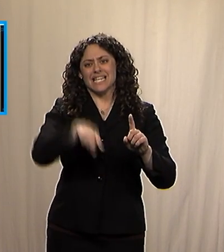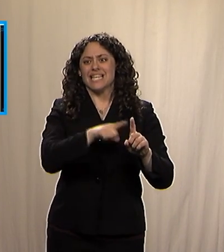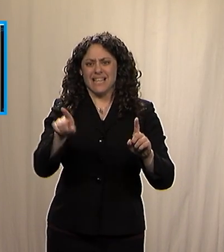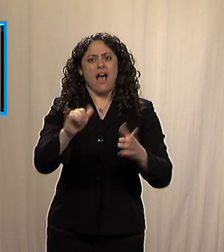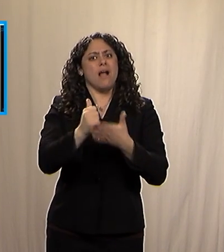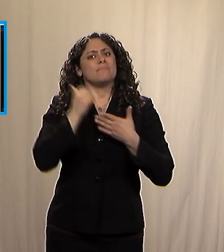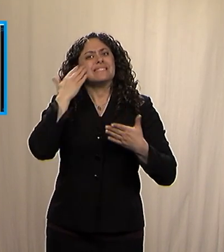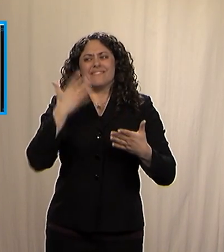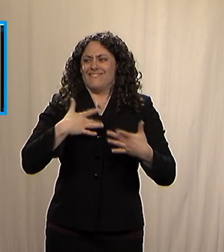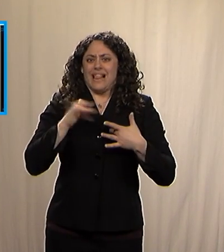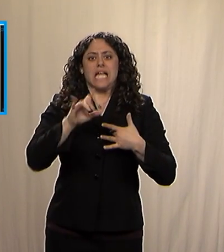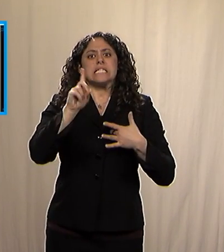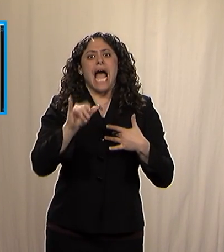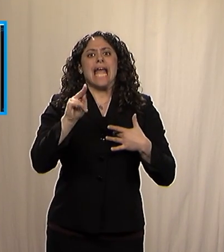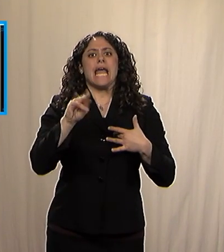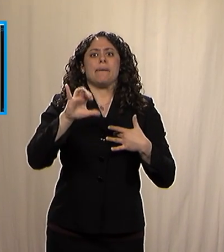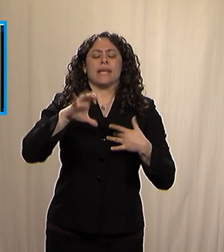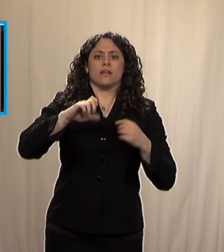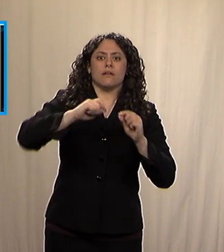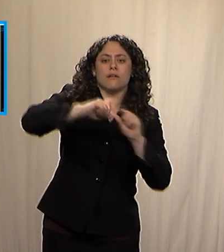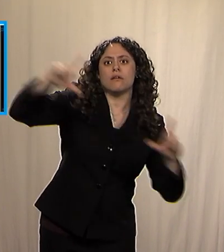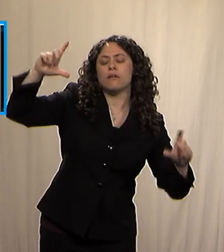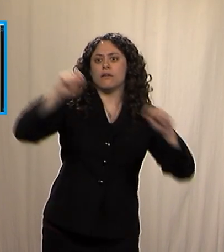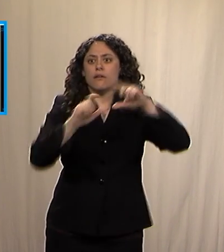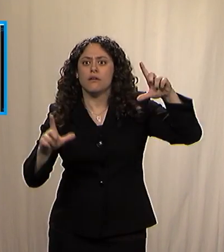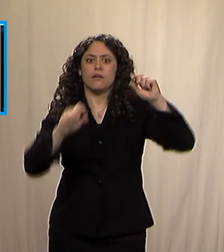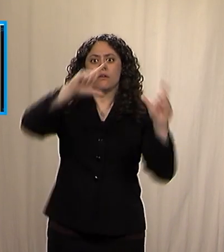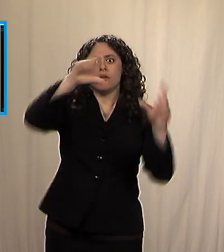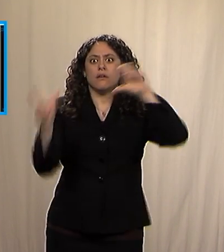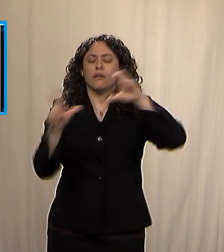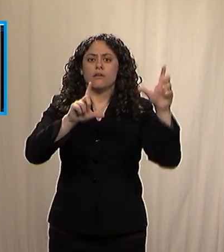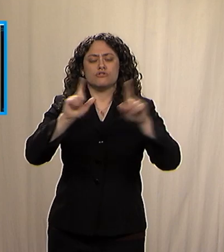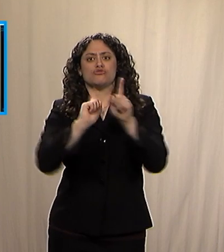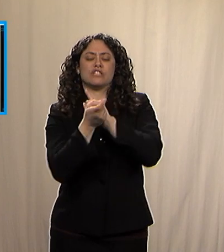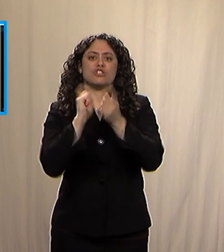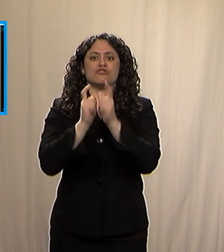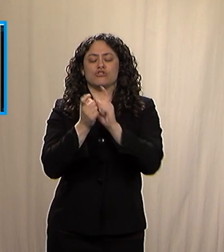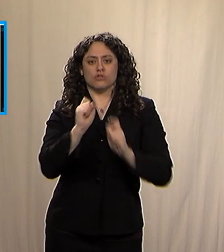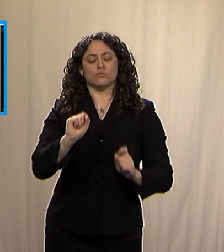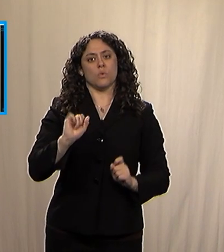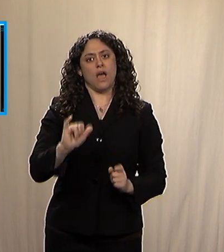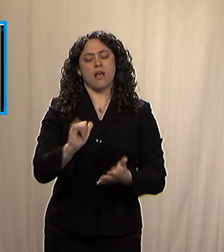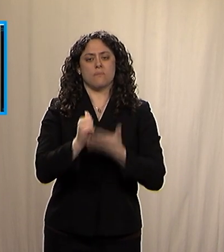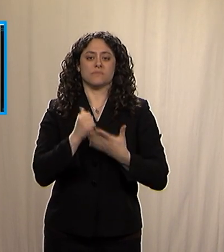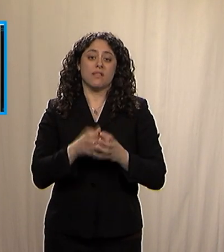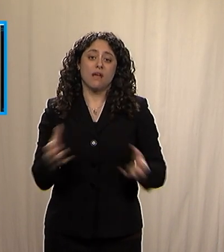It resonates with me, too. Let's see.